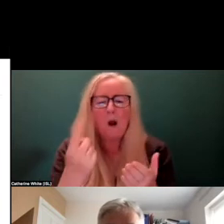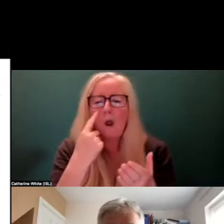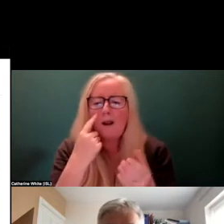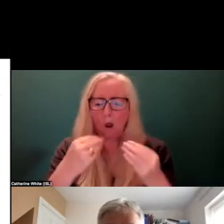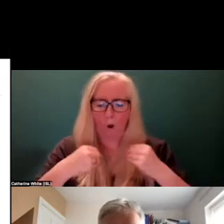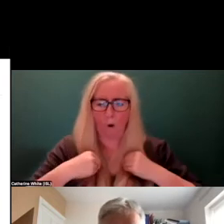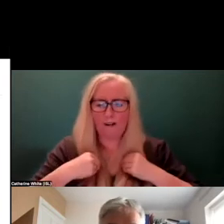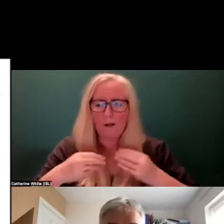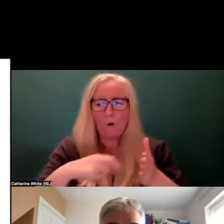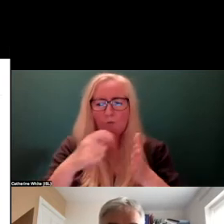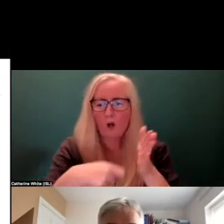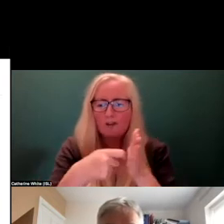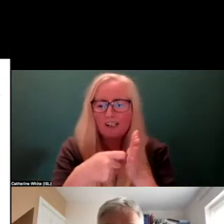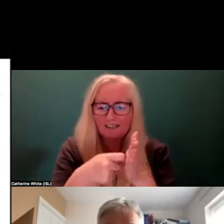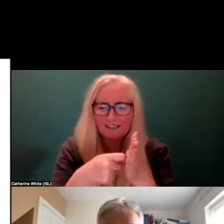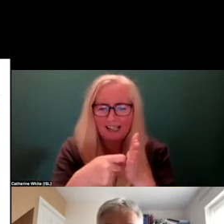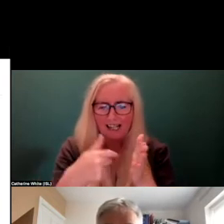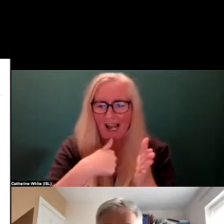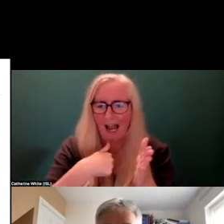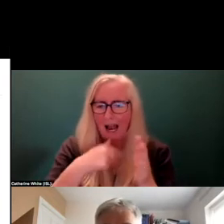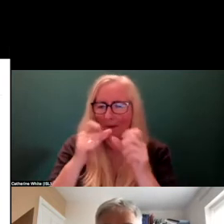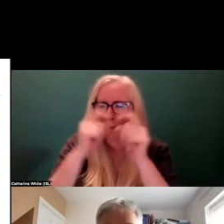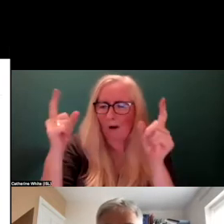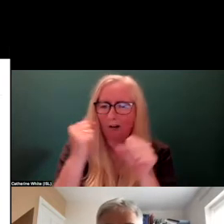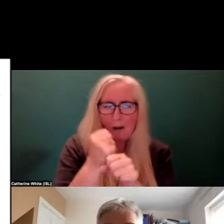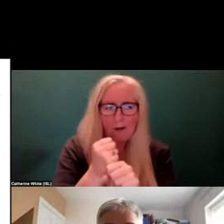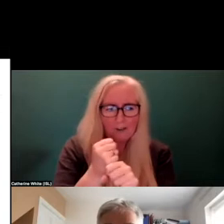Looking at our own project, that I'm intimately aware of, is the Great